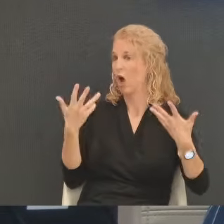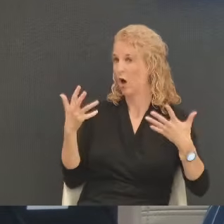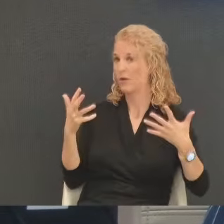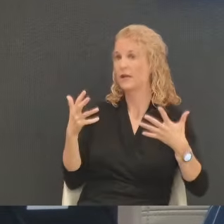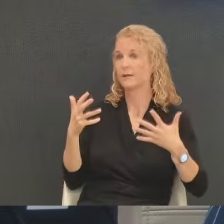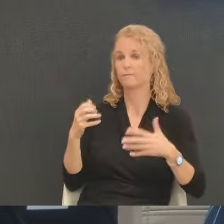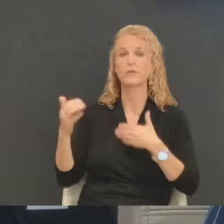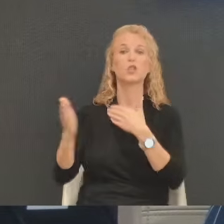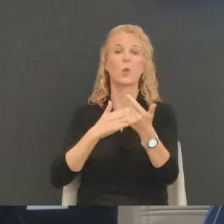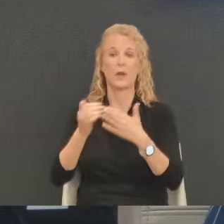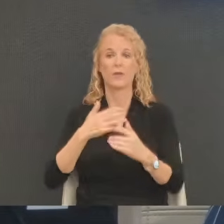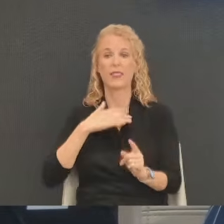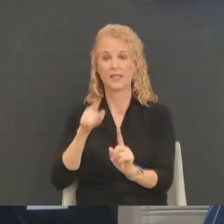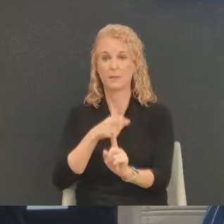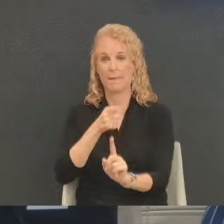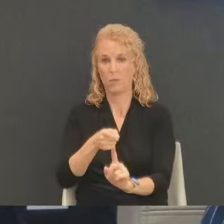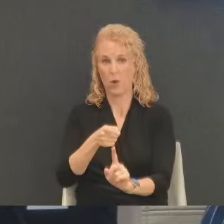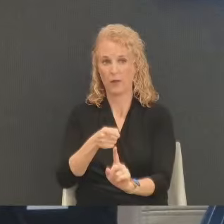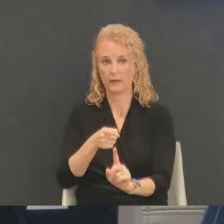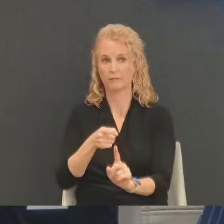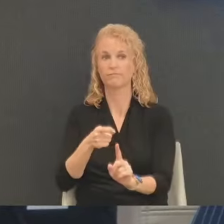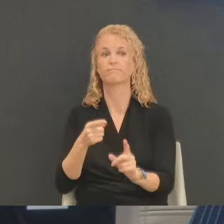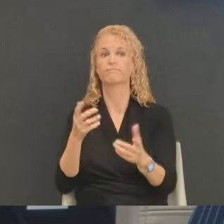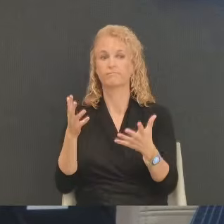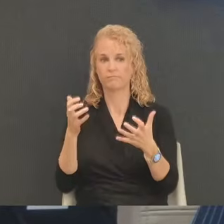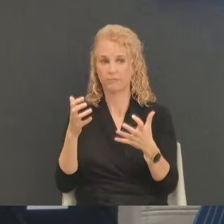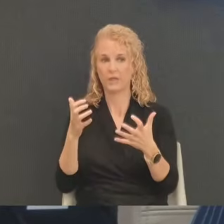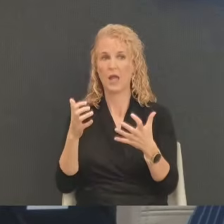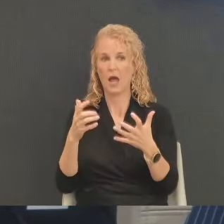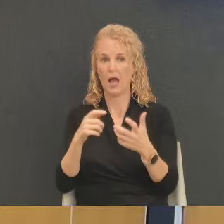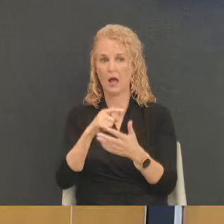anyway, that's my point is I like to have some kind of deadline if possible. Well, no,